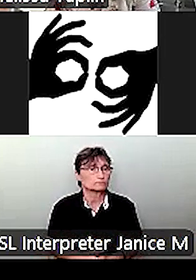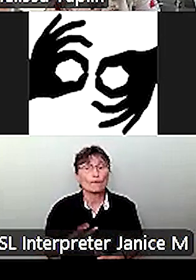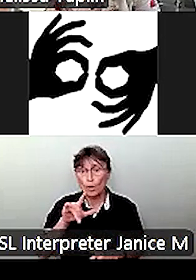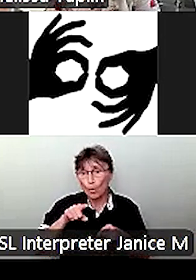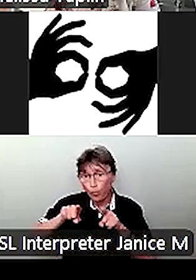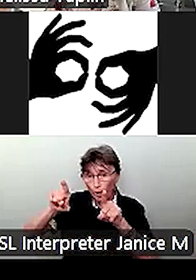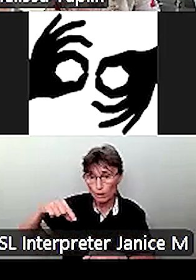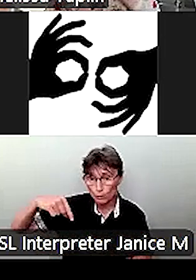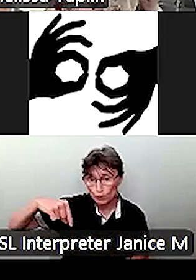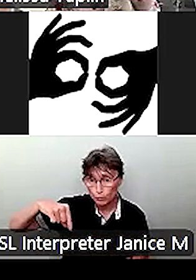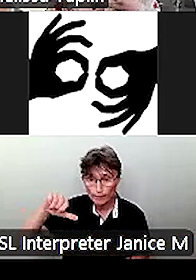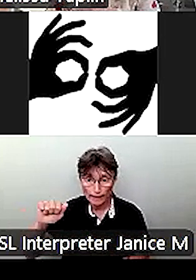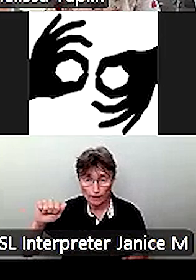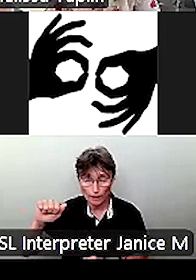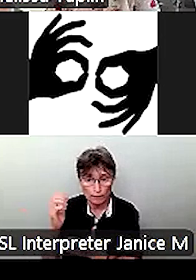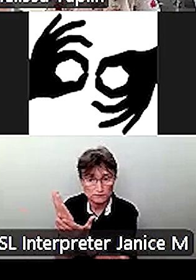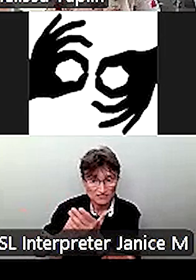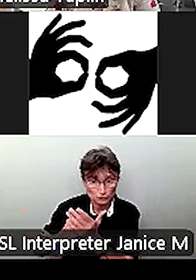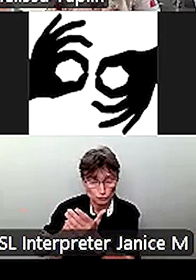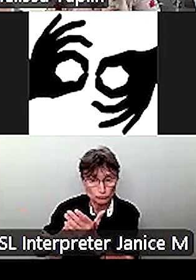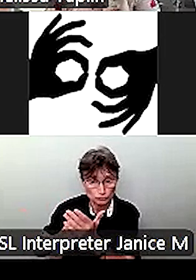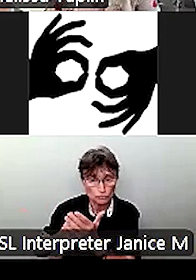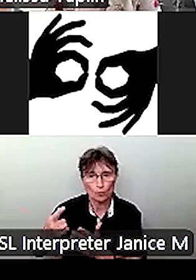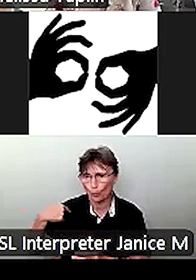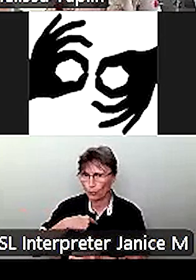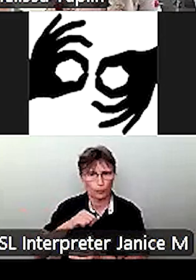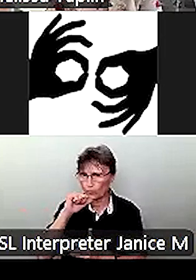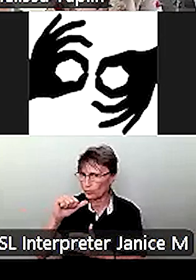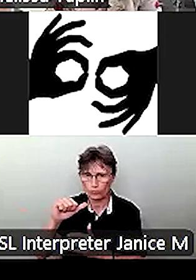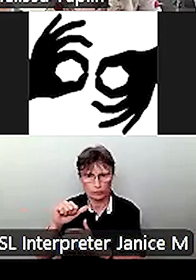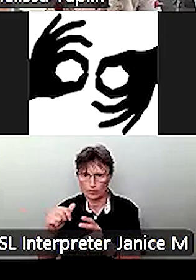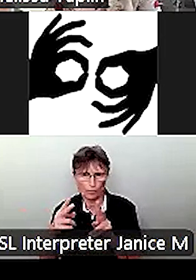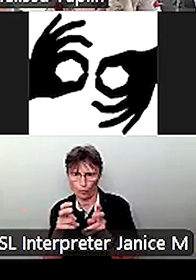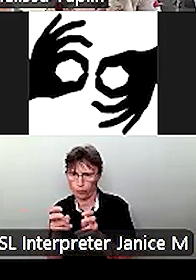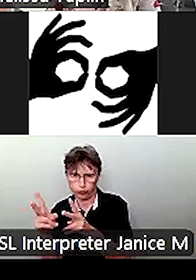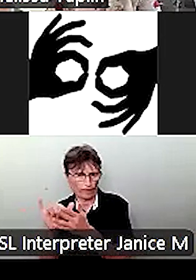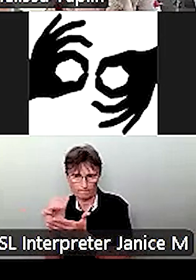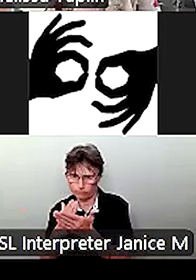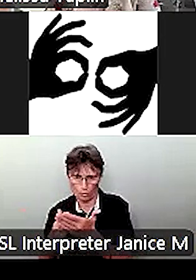and if we do happen to, we'll edit it out and it won't be published online.